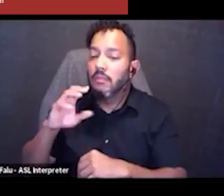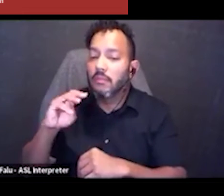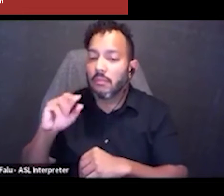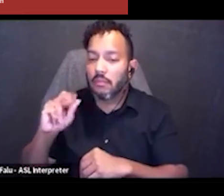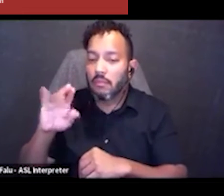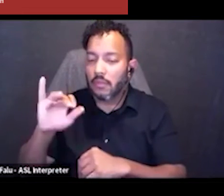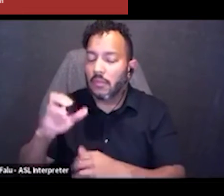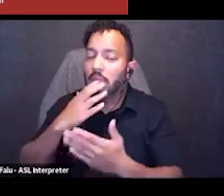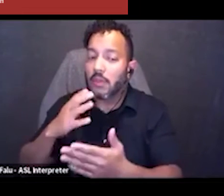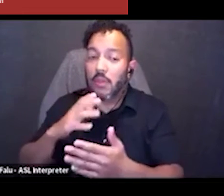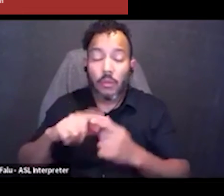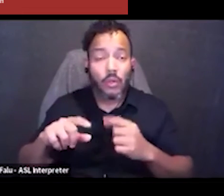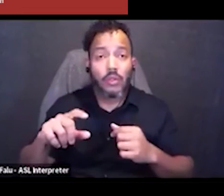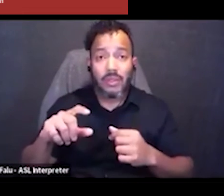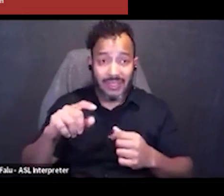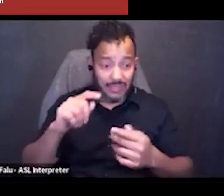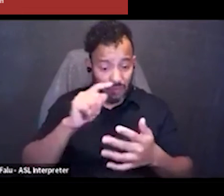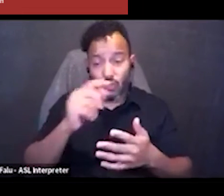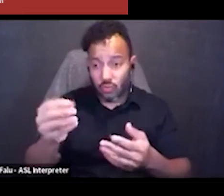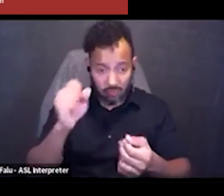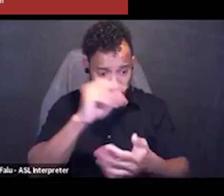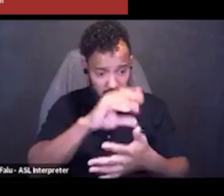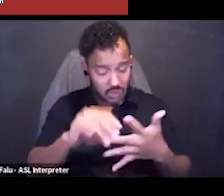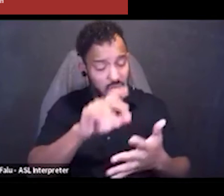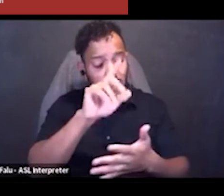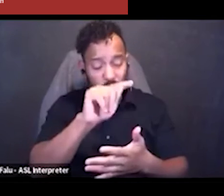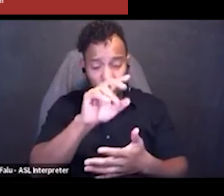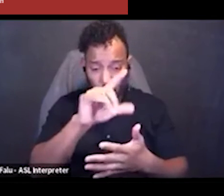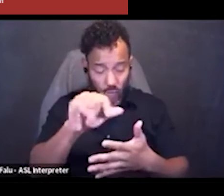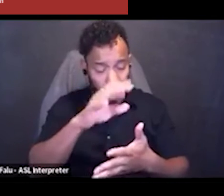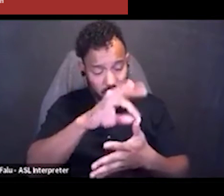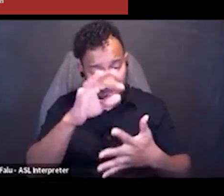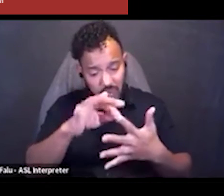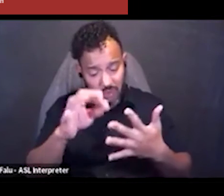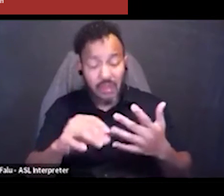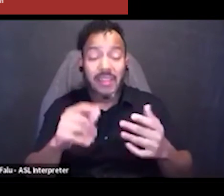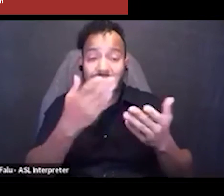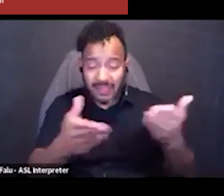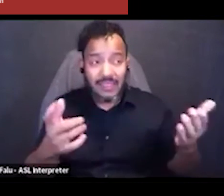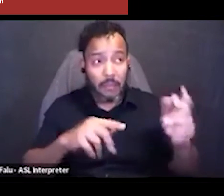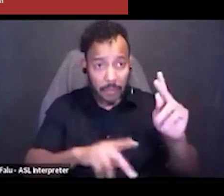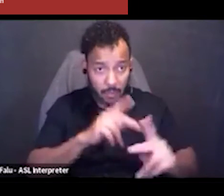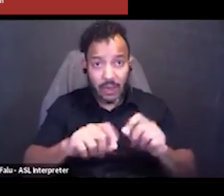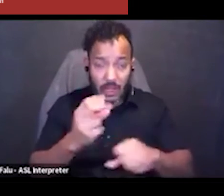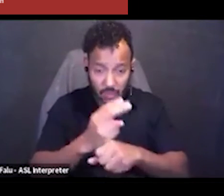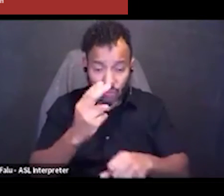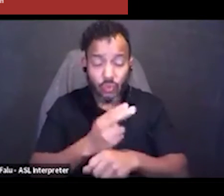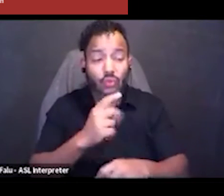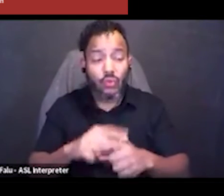Tools to make sure your whole community can respond to and absorb drastic shocks. Thank you.